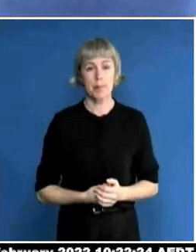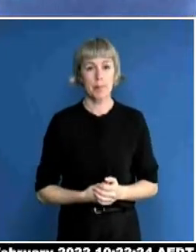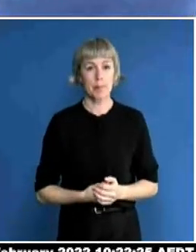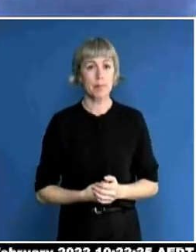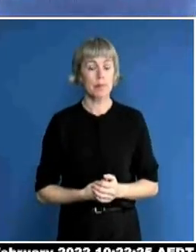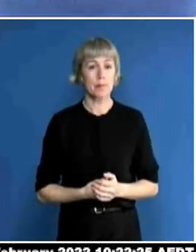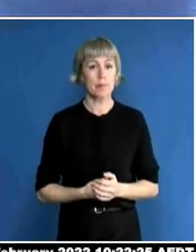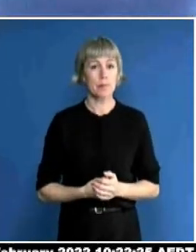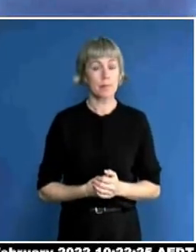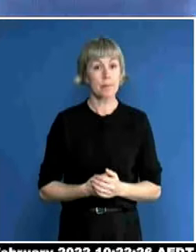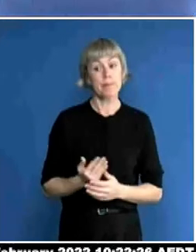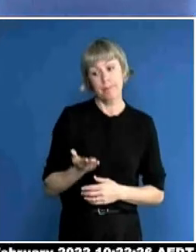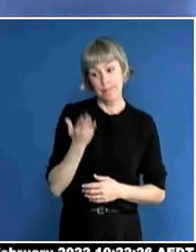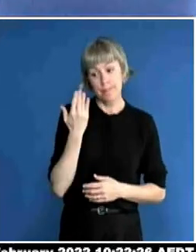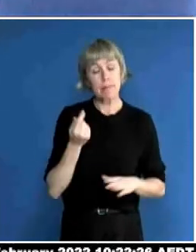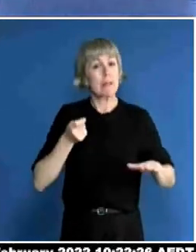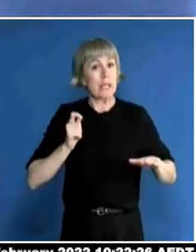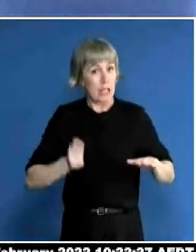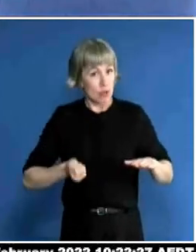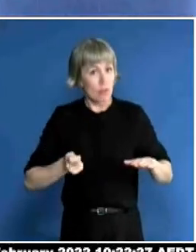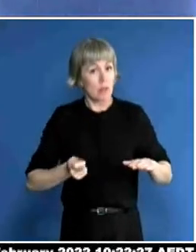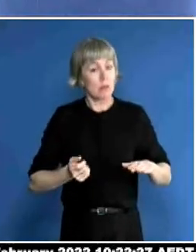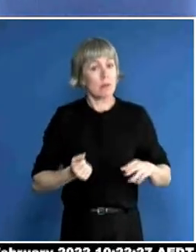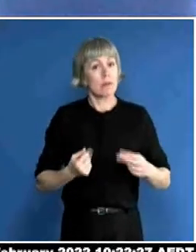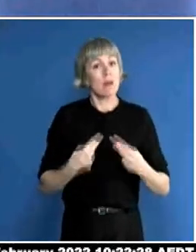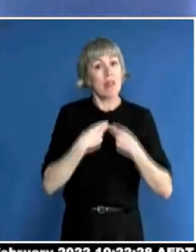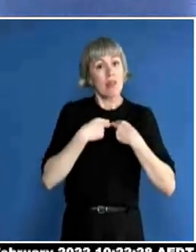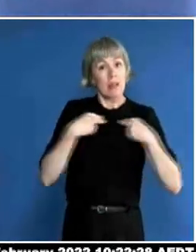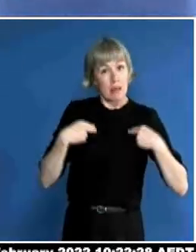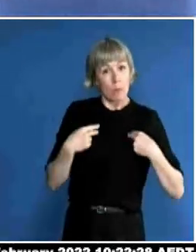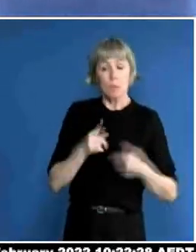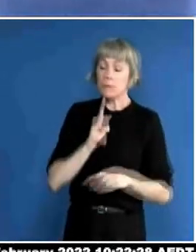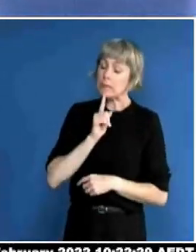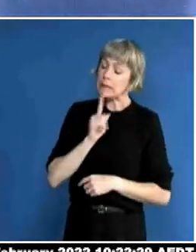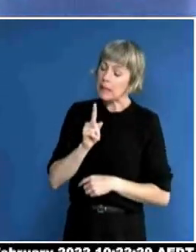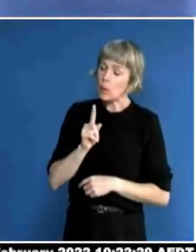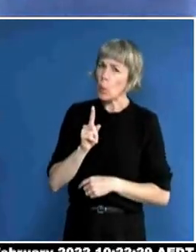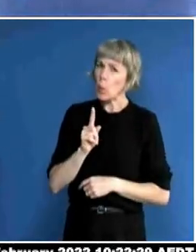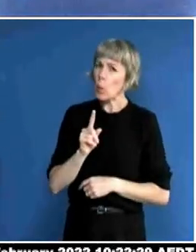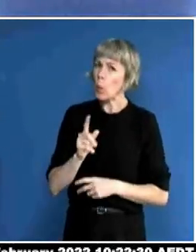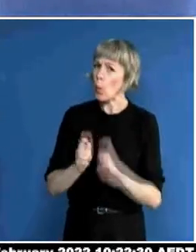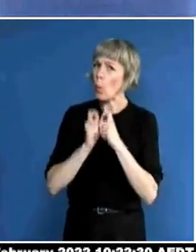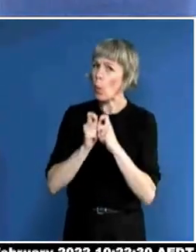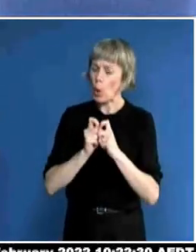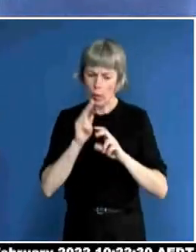consider examining the DES program and inform itself about the barriers to